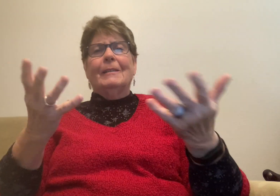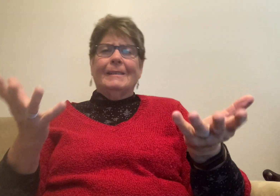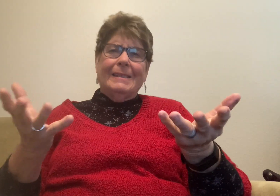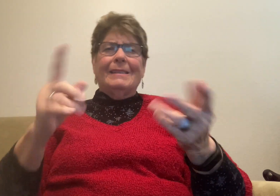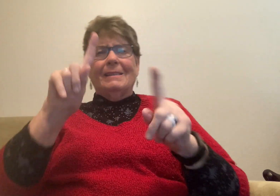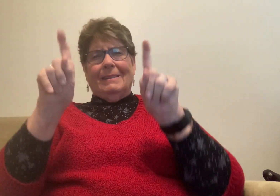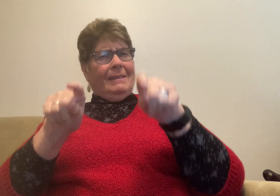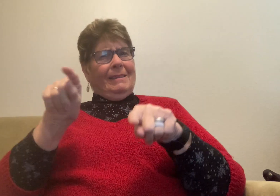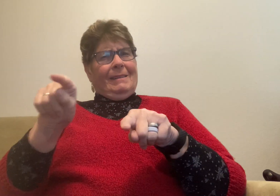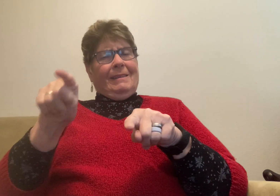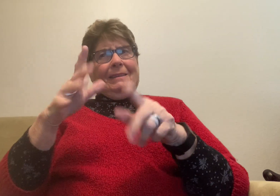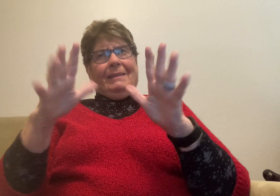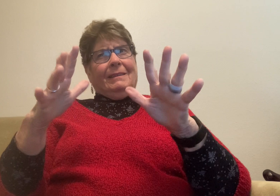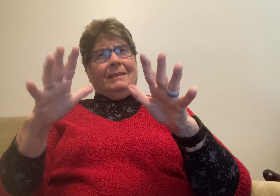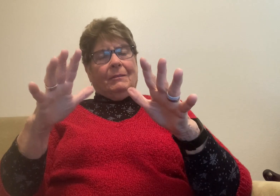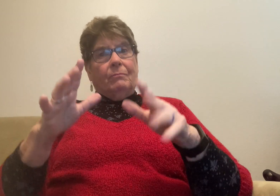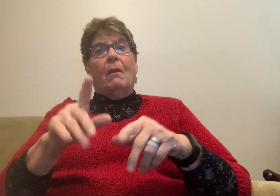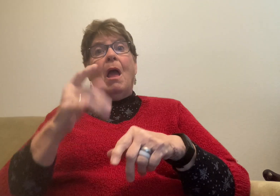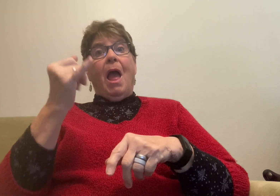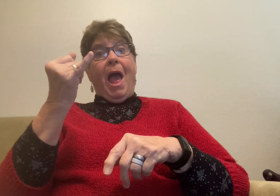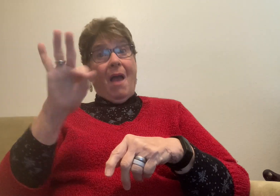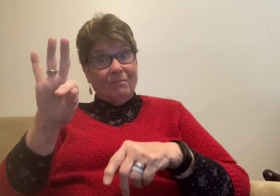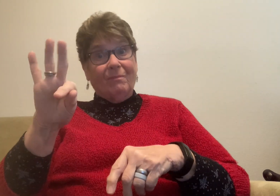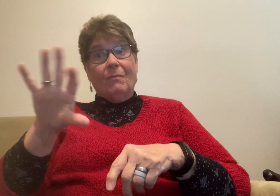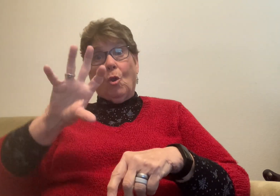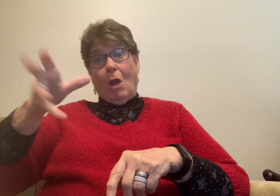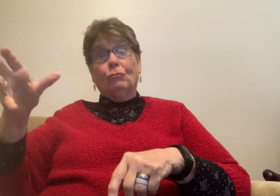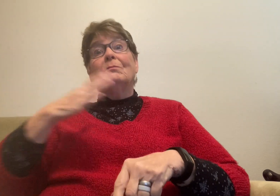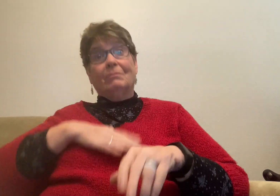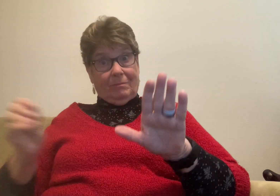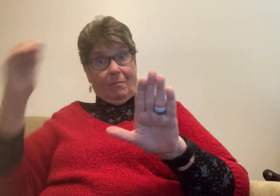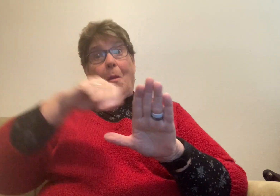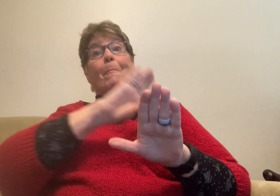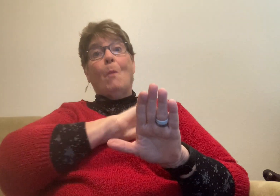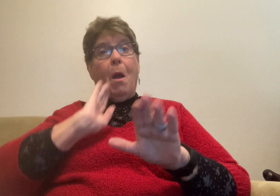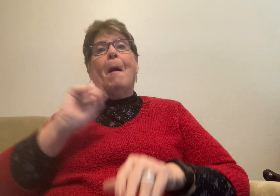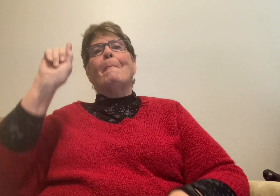This is questionable. If the regions wish to come on the Board,